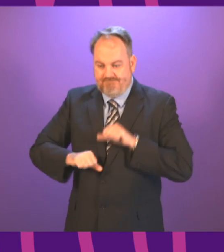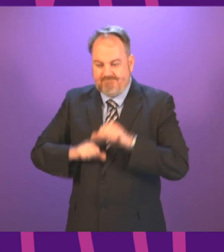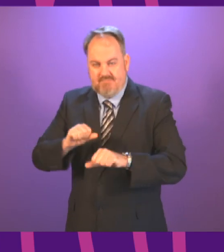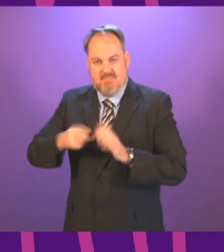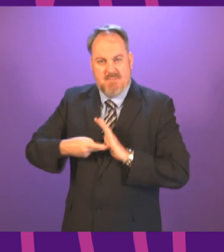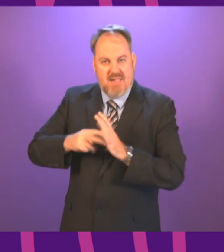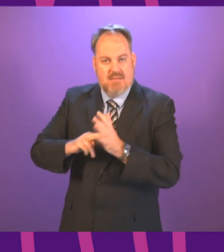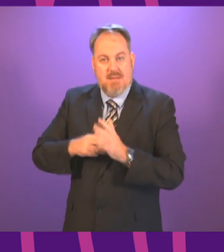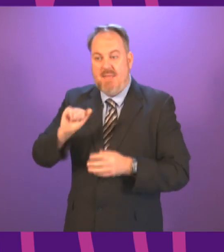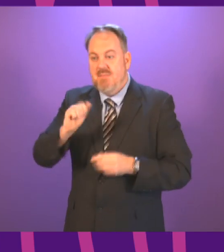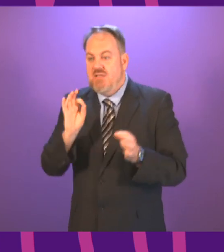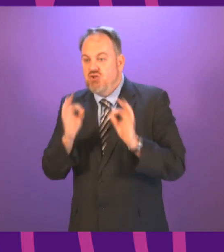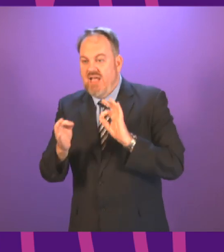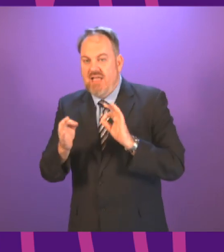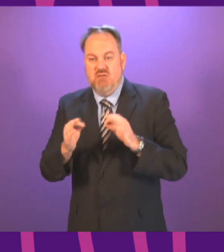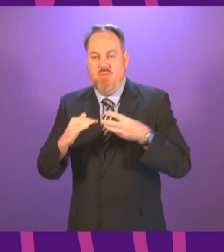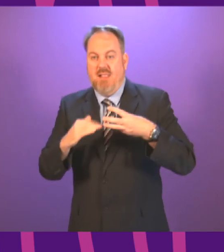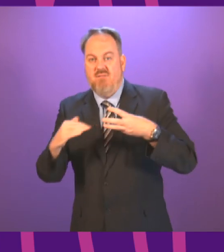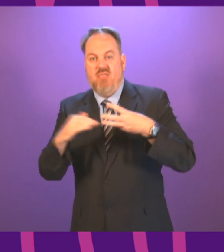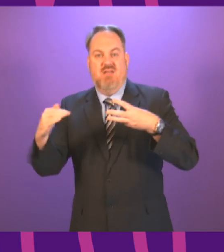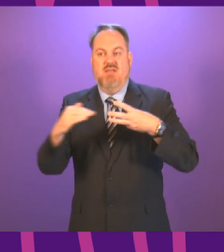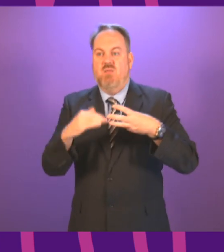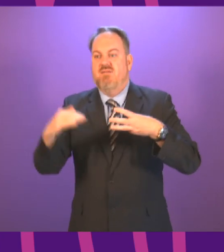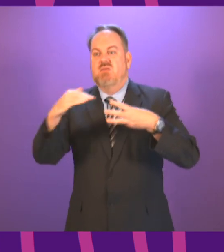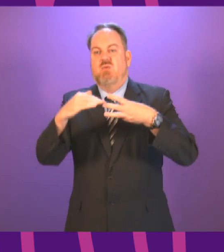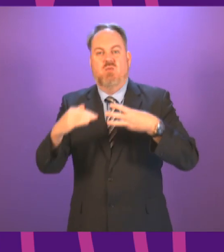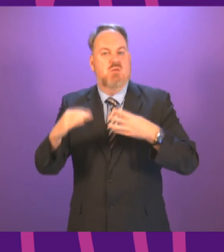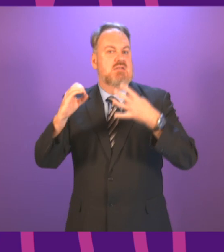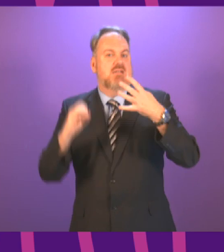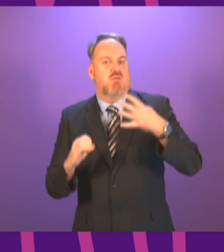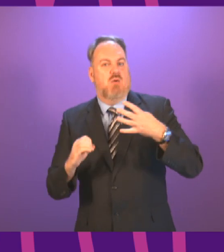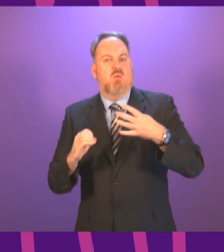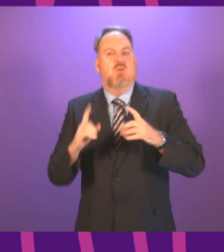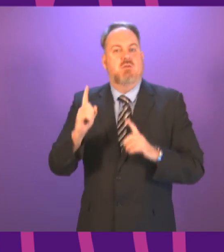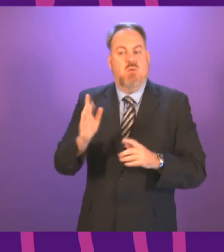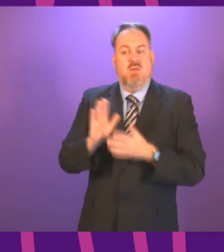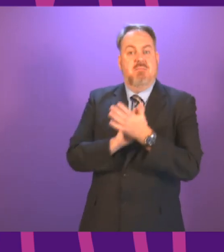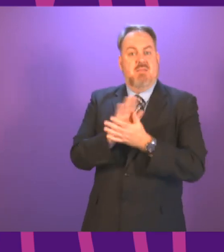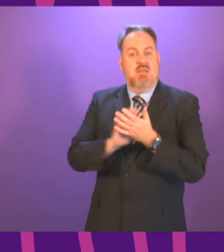we review the allocation of levels, or in the weeks after that. That is driven by our